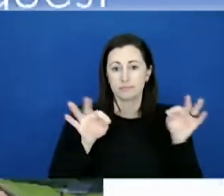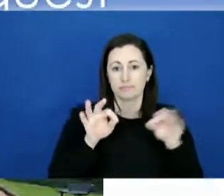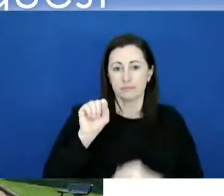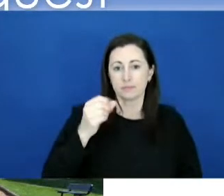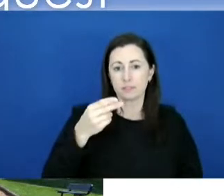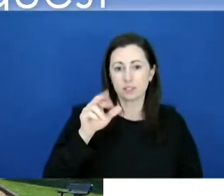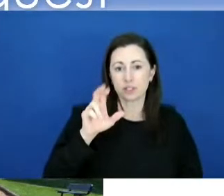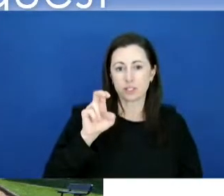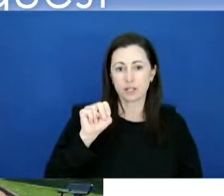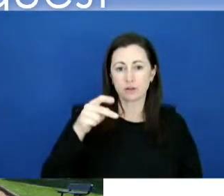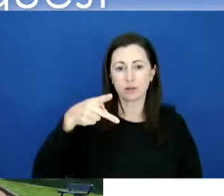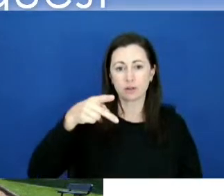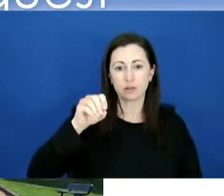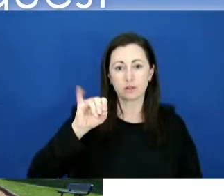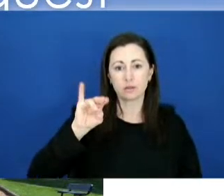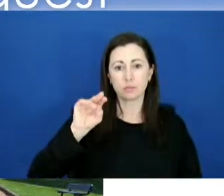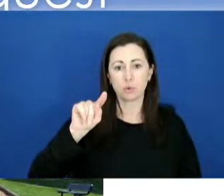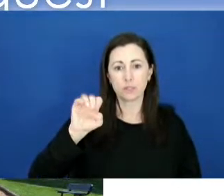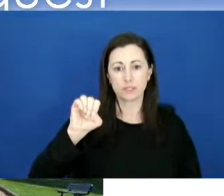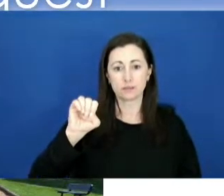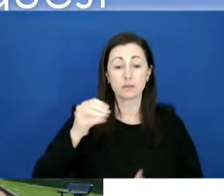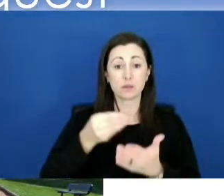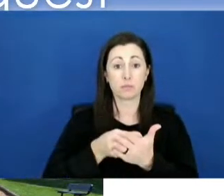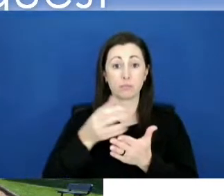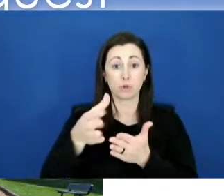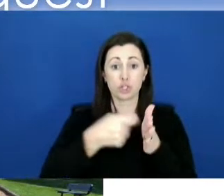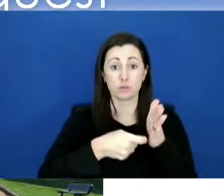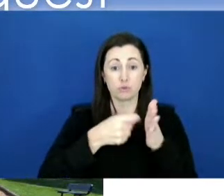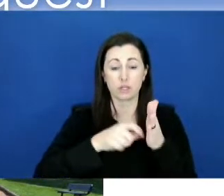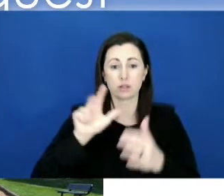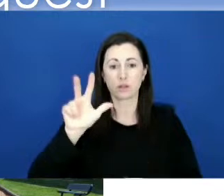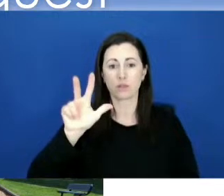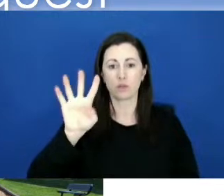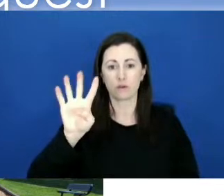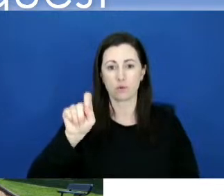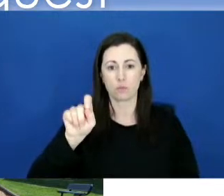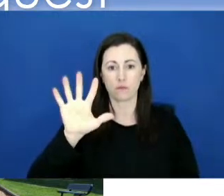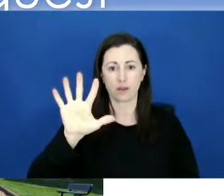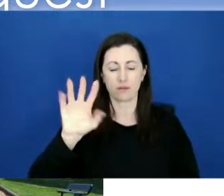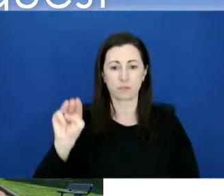THE VICINITY.